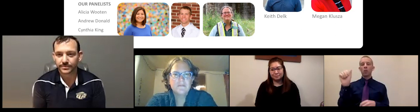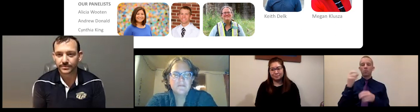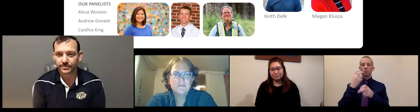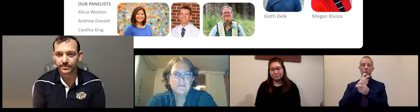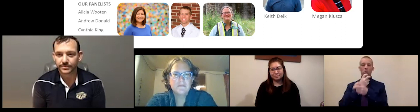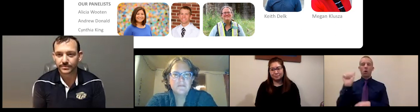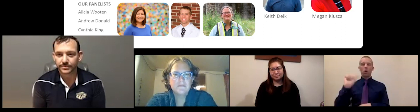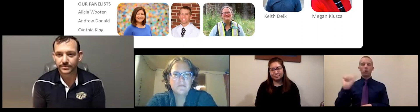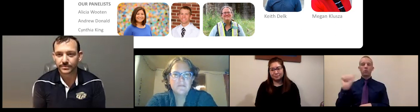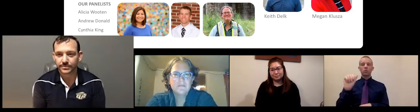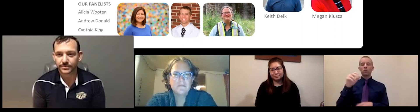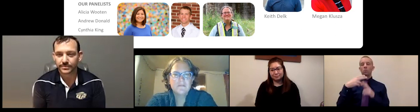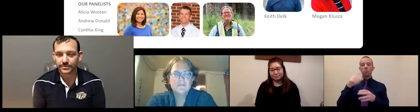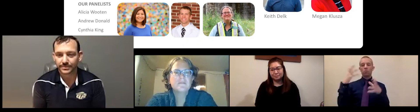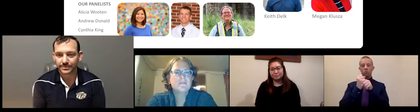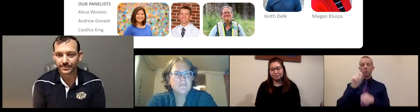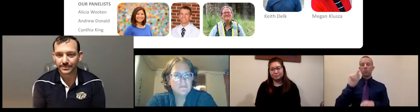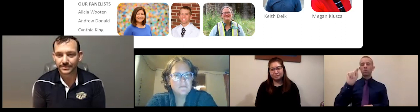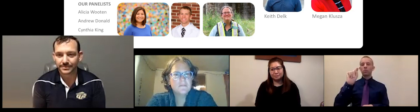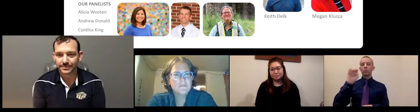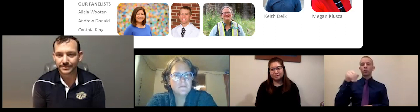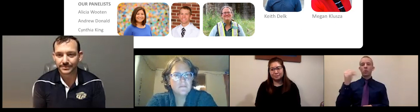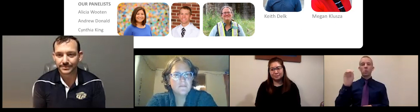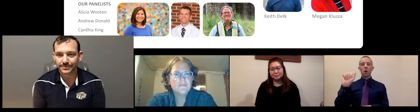a bone arthritis called the TMJ OA.